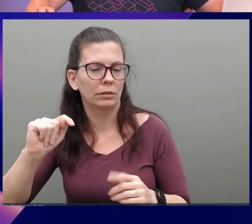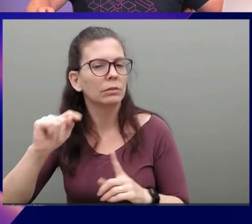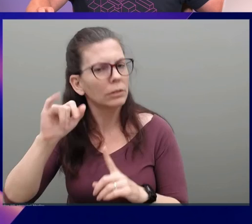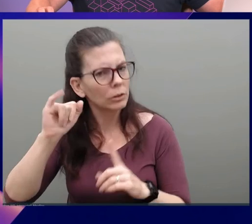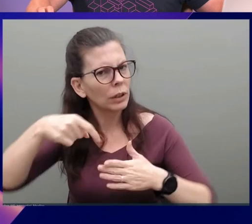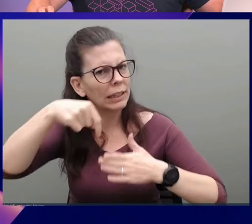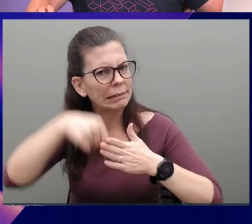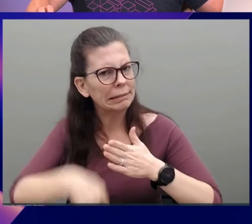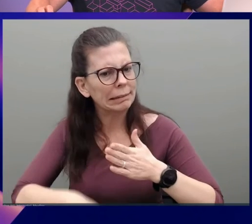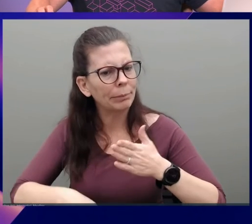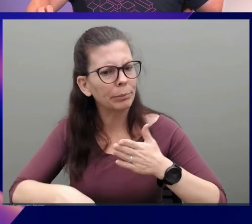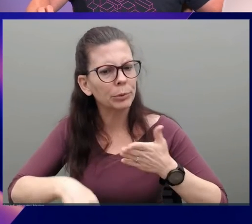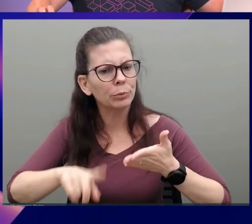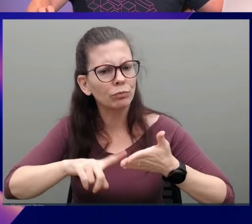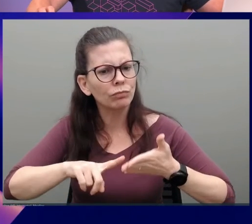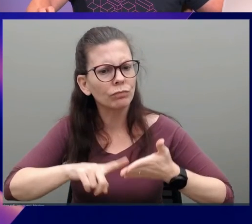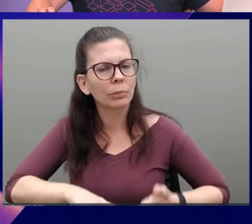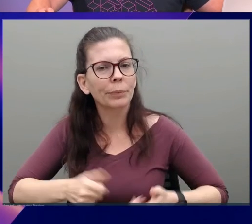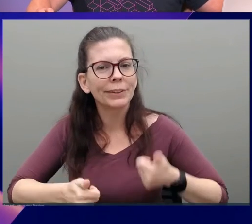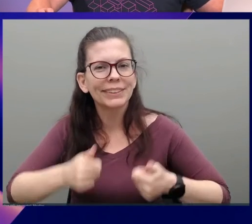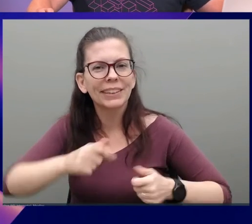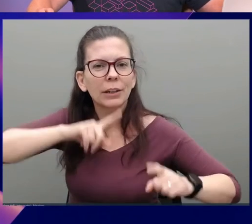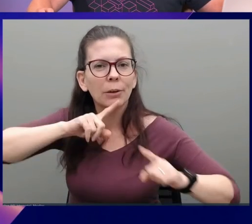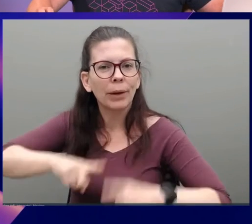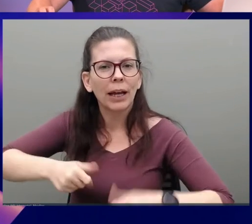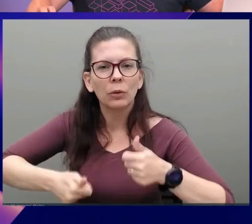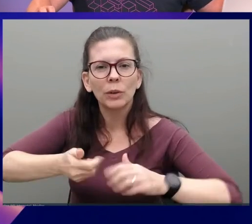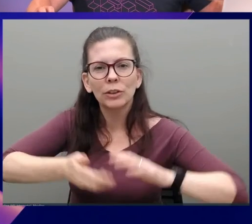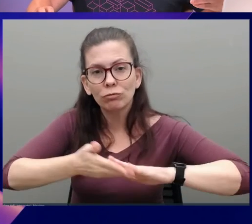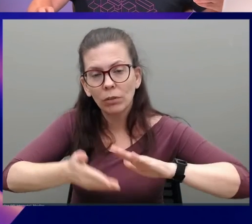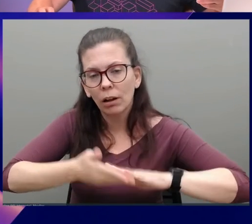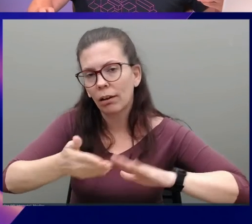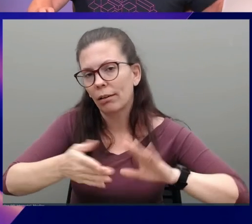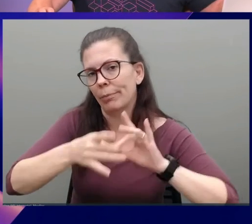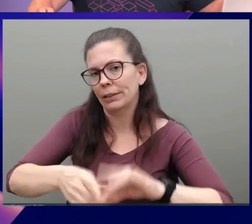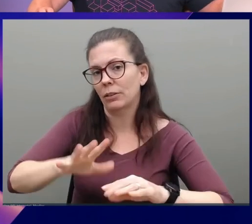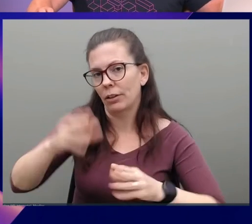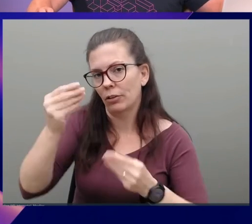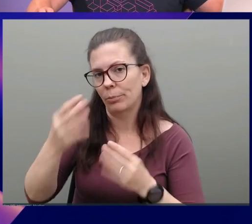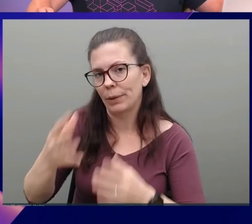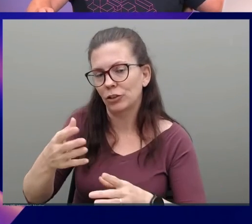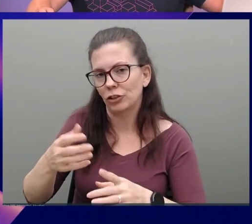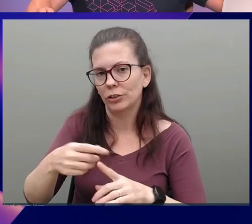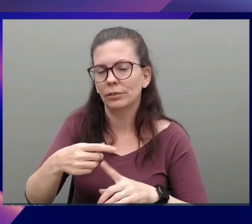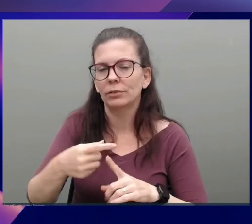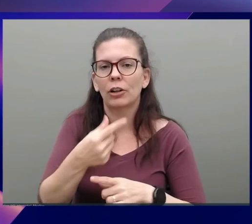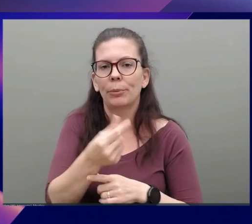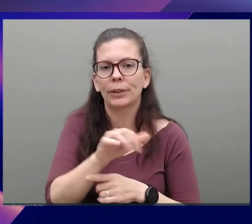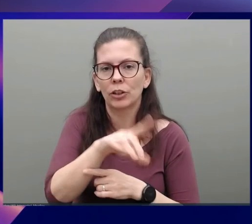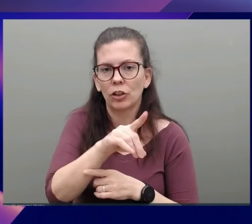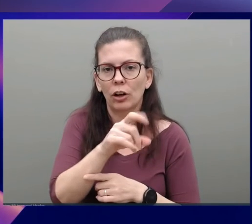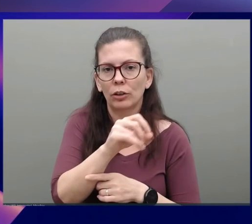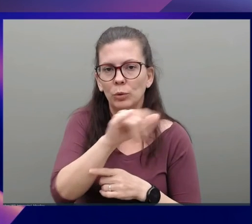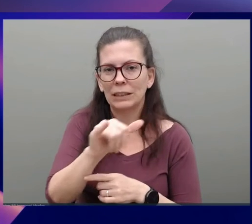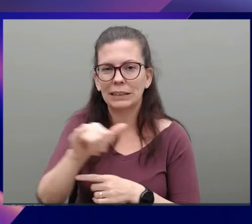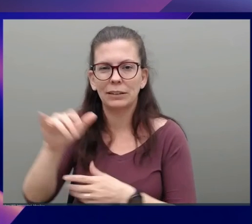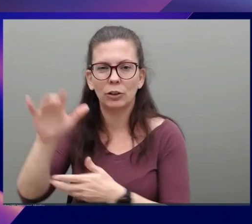into what commands were actually run based on the information from GuardDuty and CloudTrail and things like that. Things, yeah. - Yeah, okay,